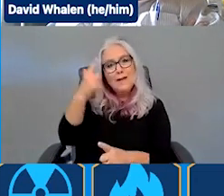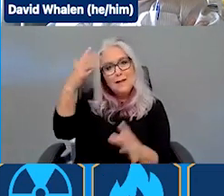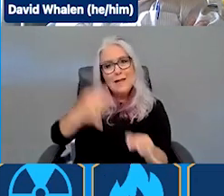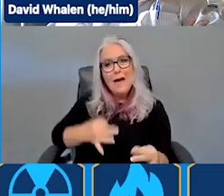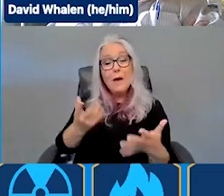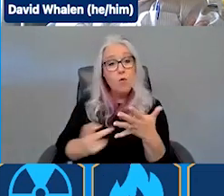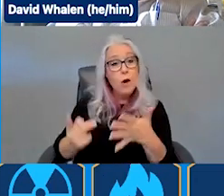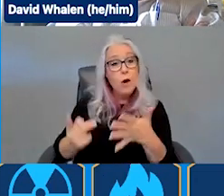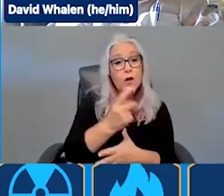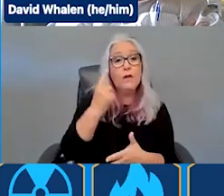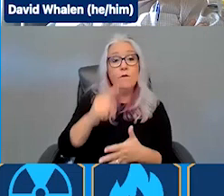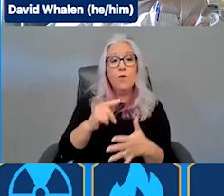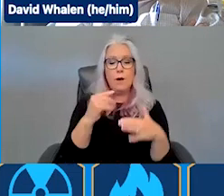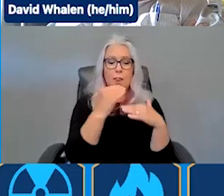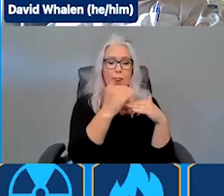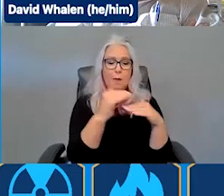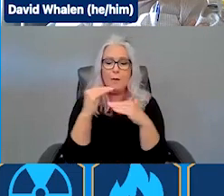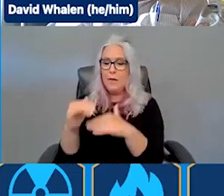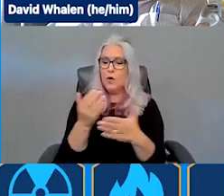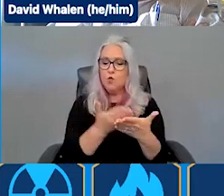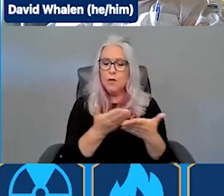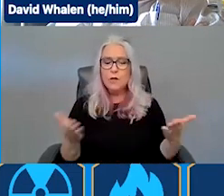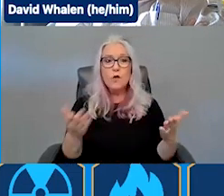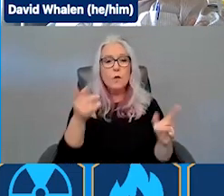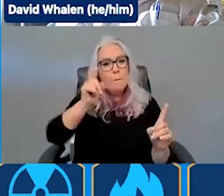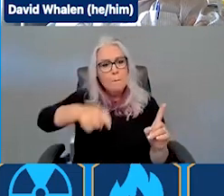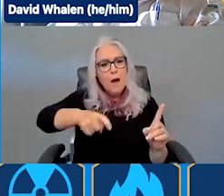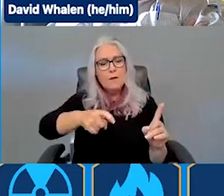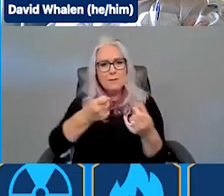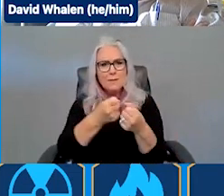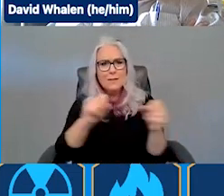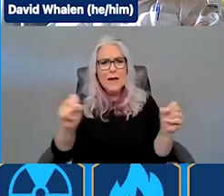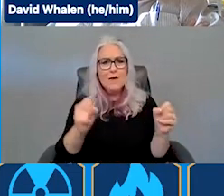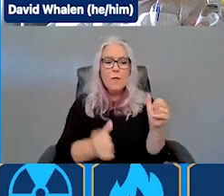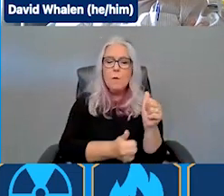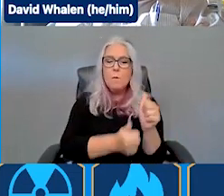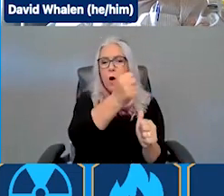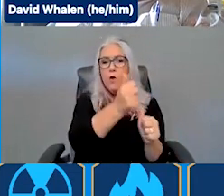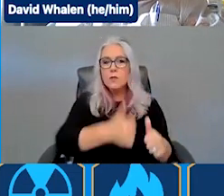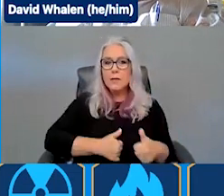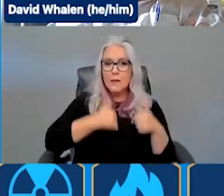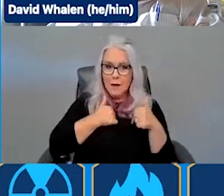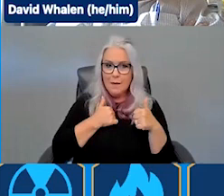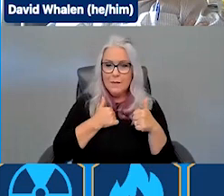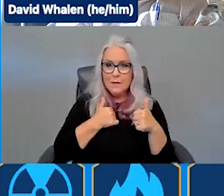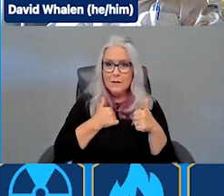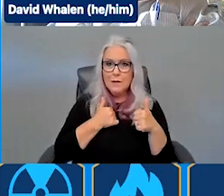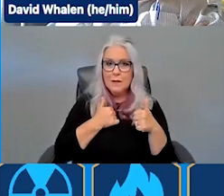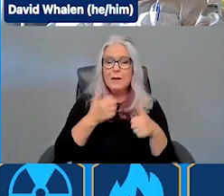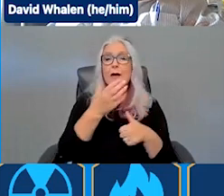resources should aim both at saving the most lives and at maximizing improvement in individuals post treatment